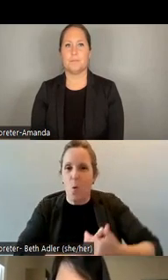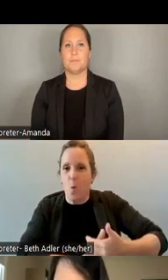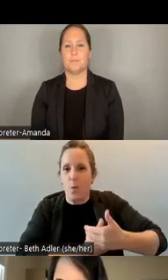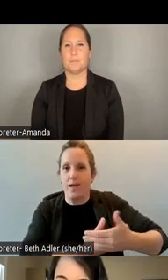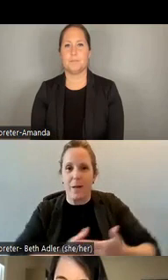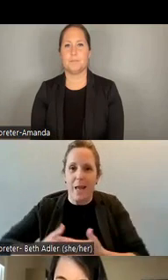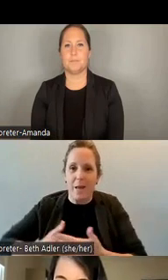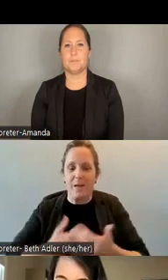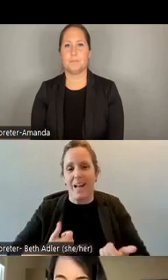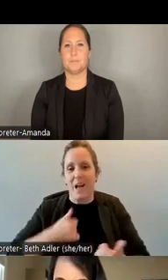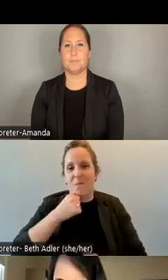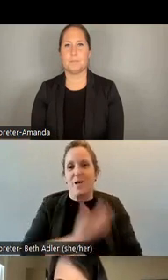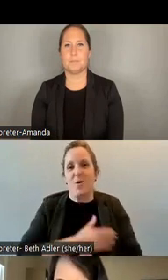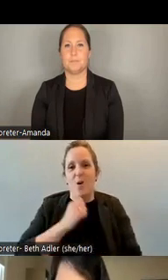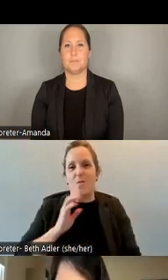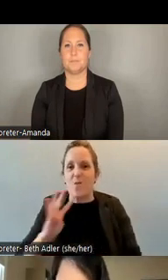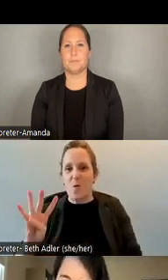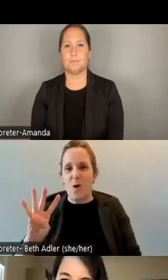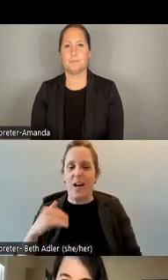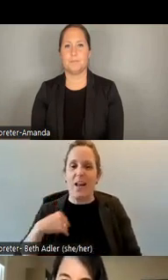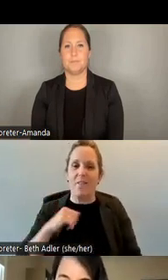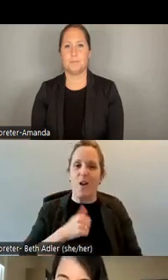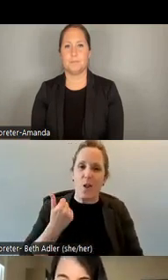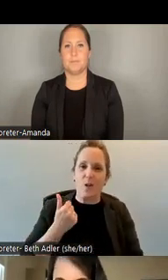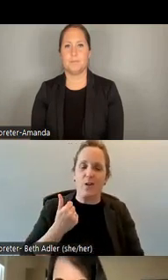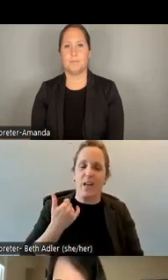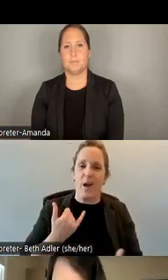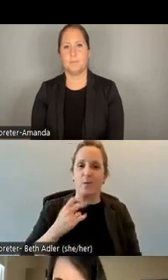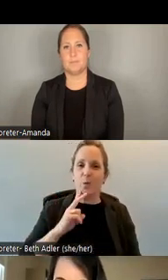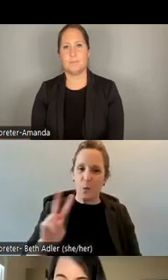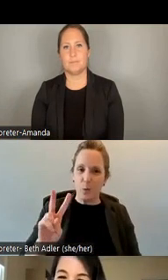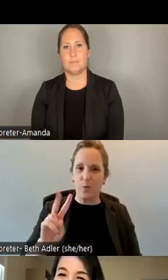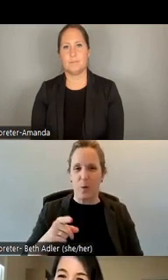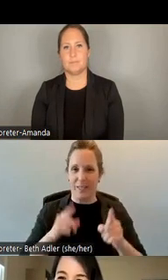now is four I have another little one who's two so this picture also marks to me the passage of time